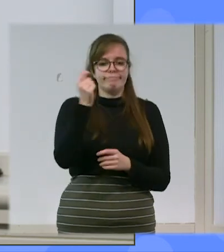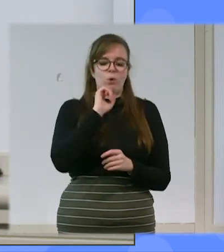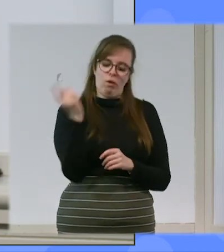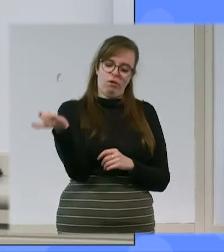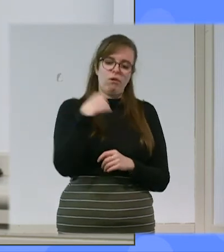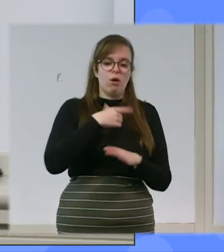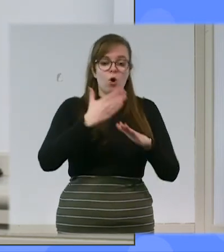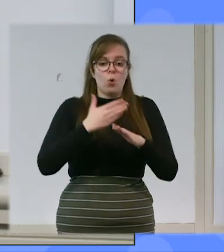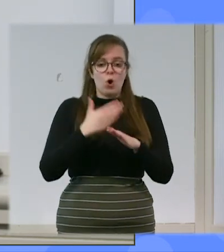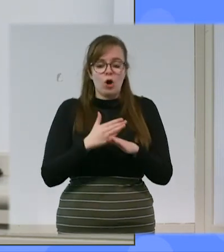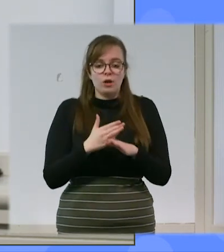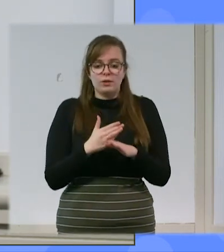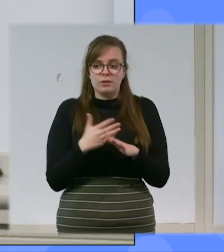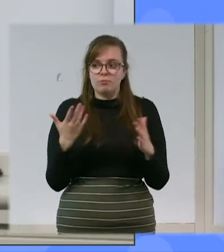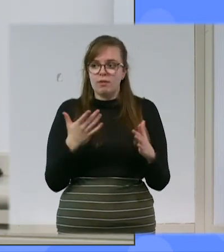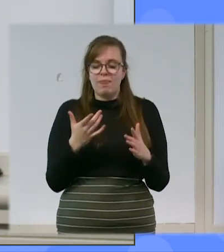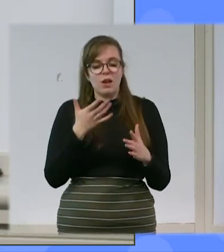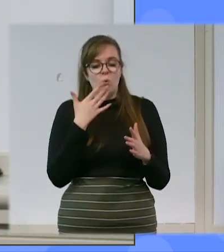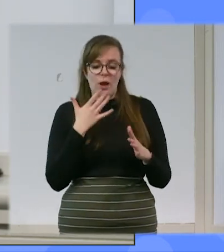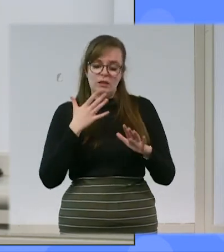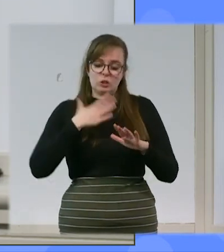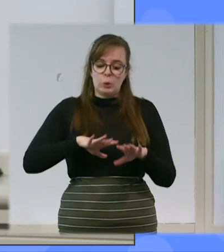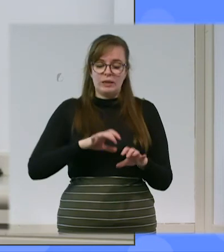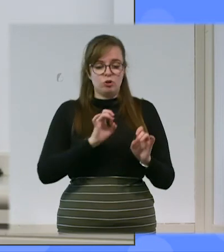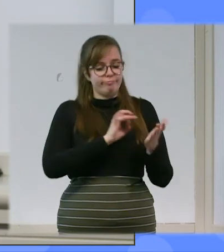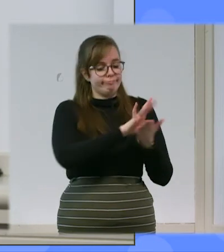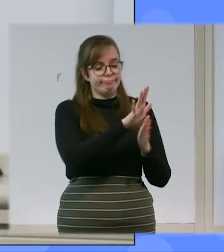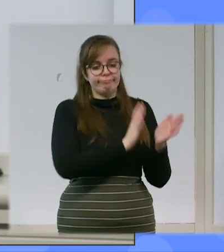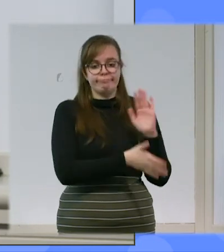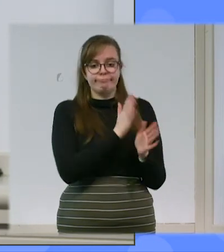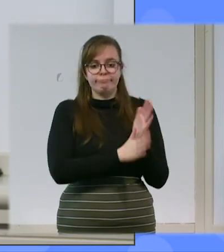disposable when we no longer need them we need to put dignity and purpose at